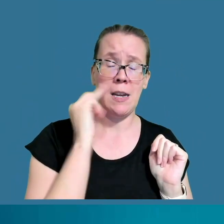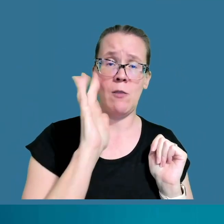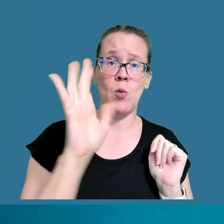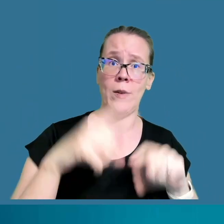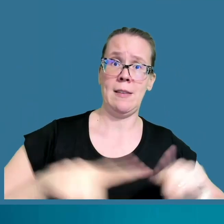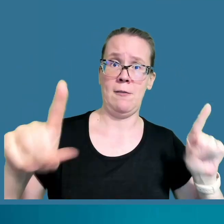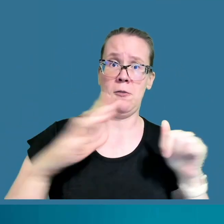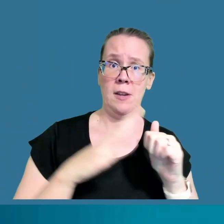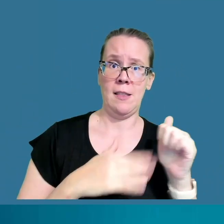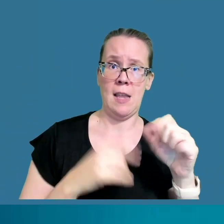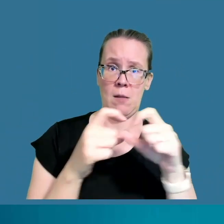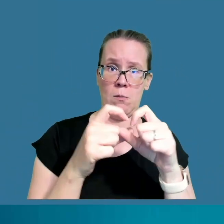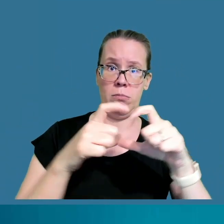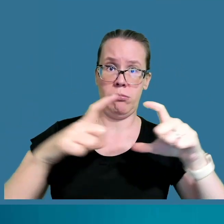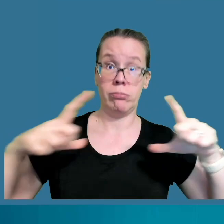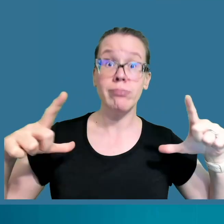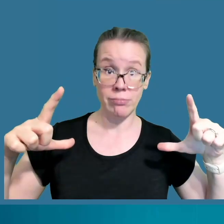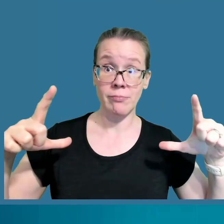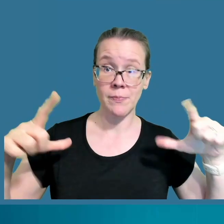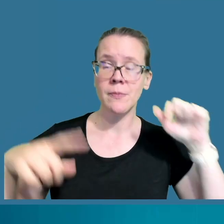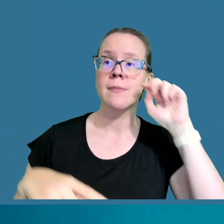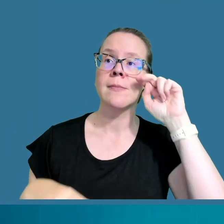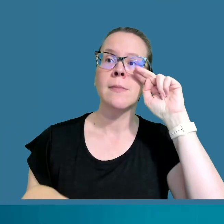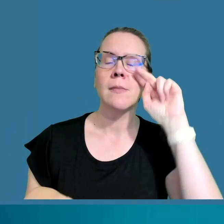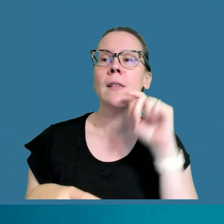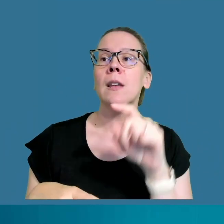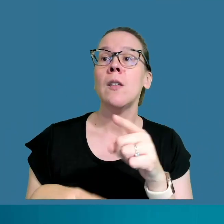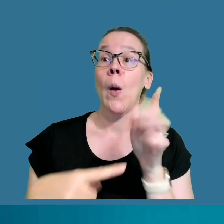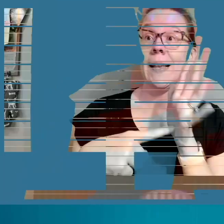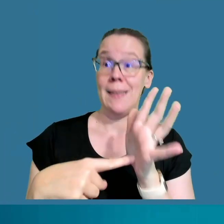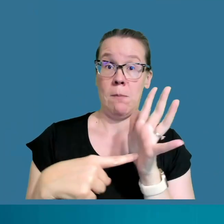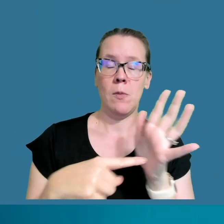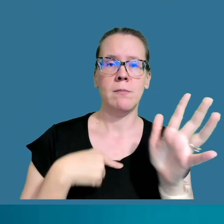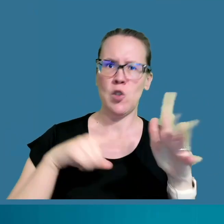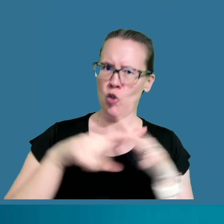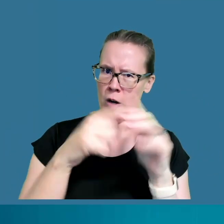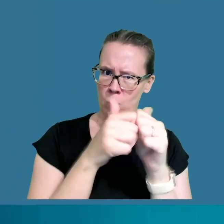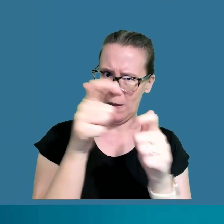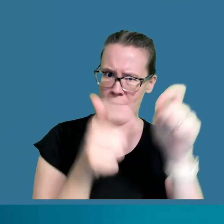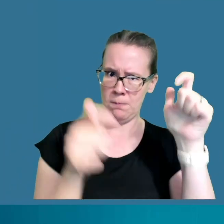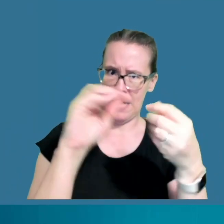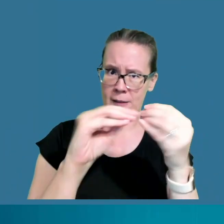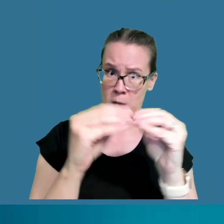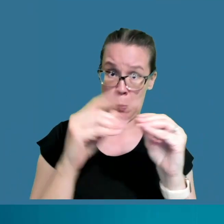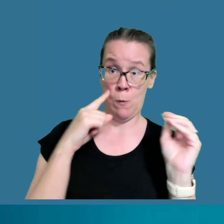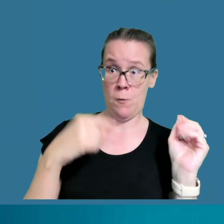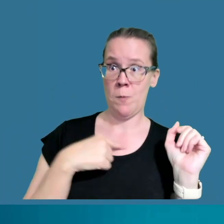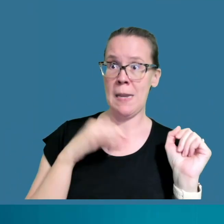is another pattern of mind that is an open book, and it is obviously not built in a round from the